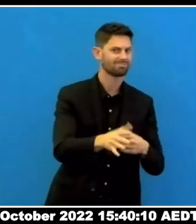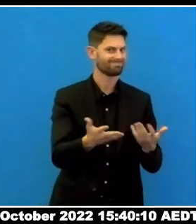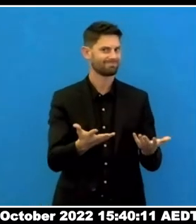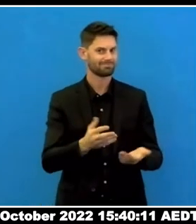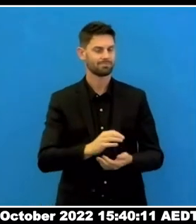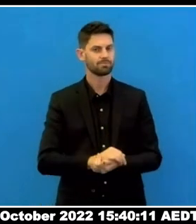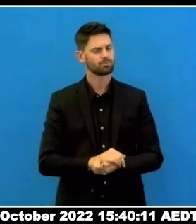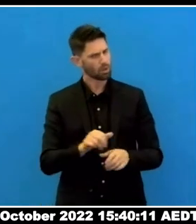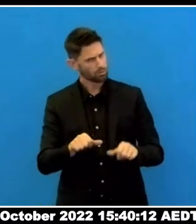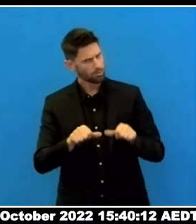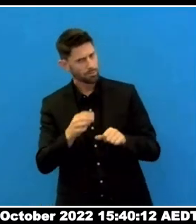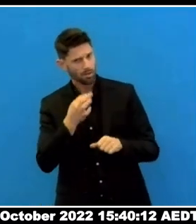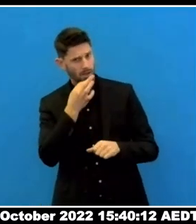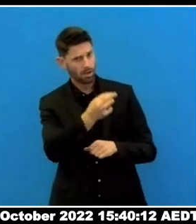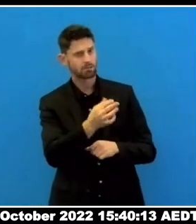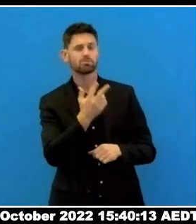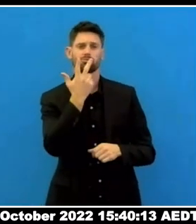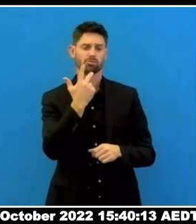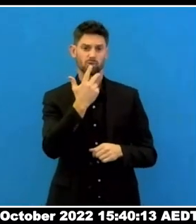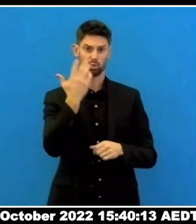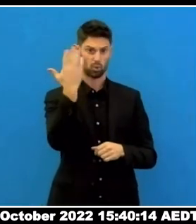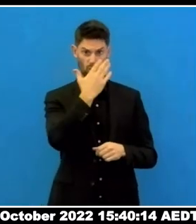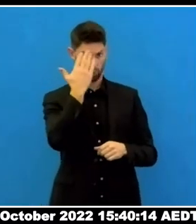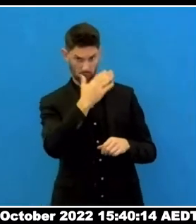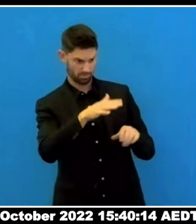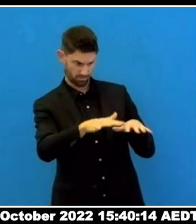and the teacher or the teacher's aide thinks that child